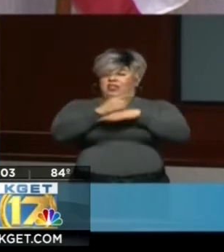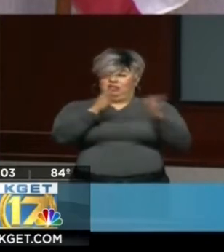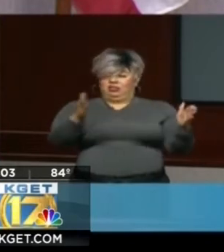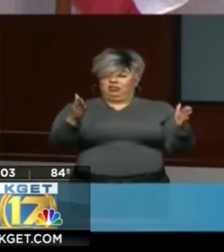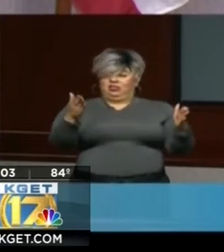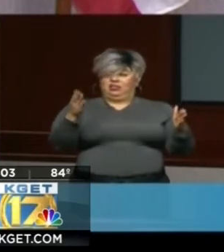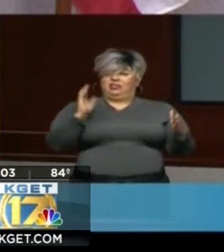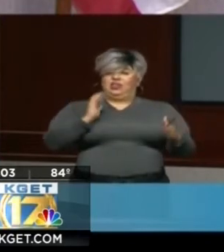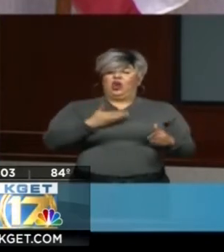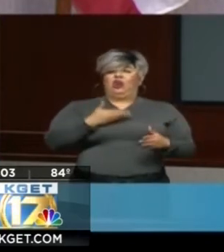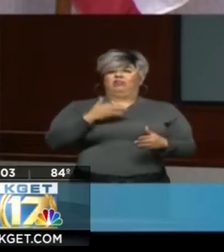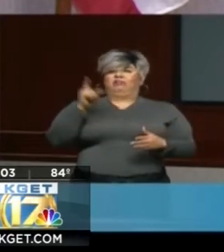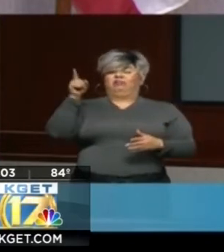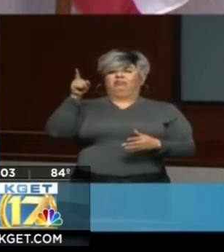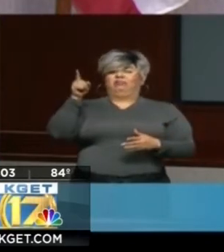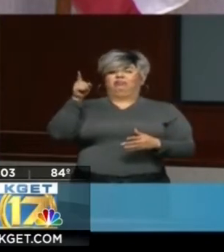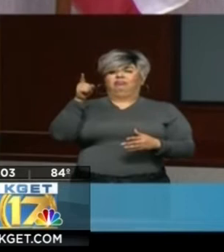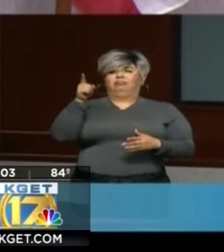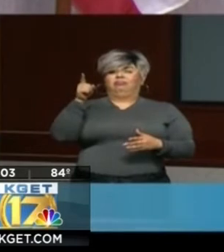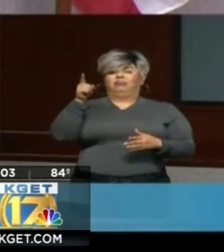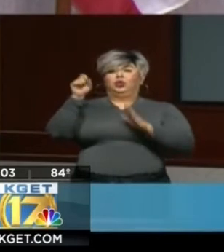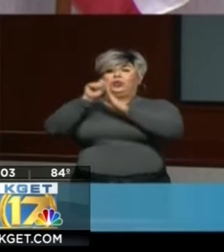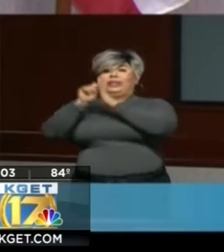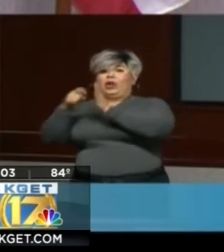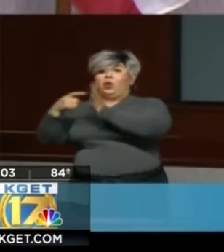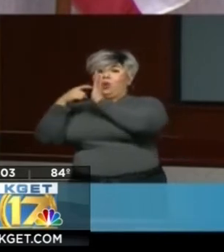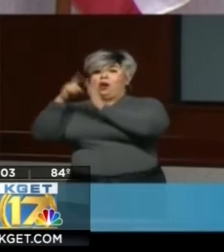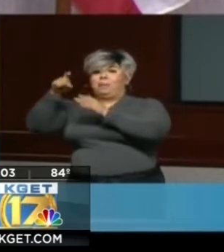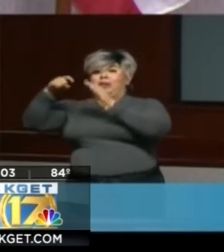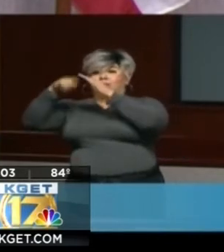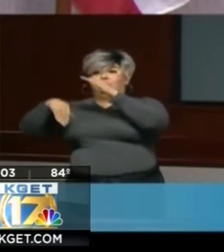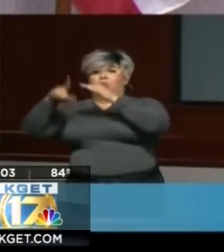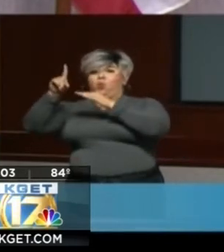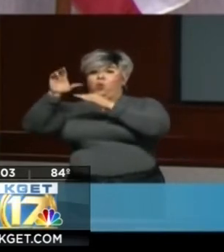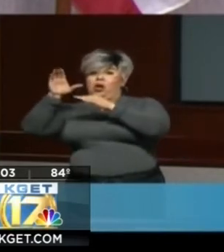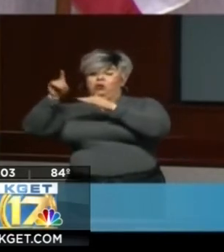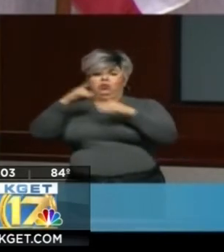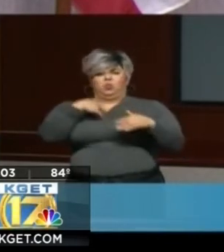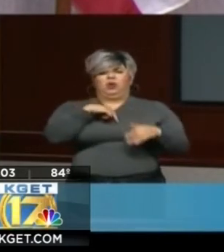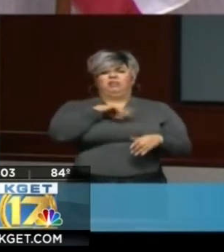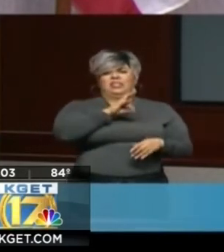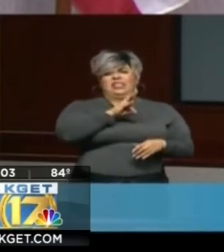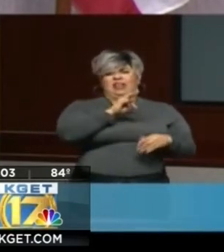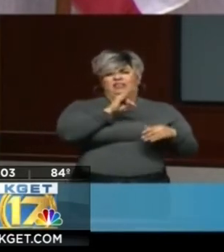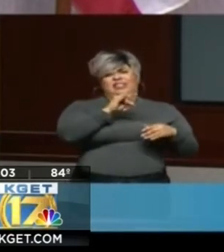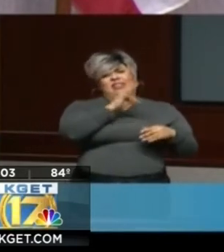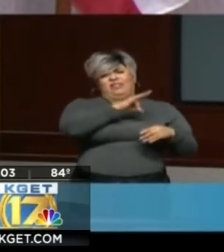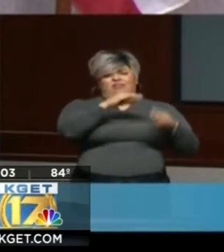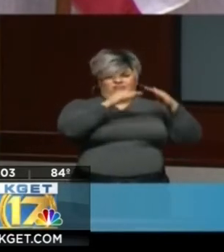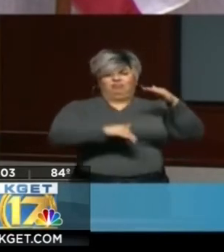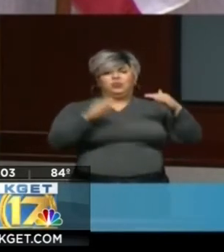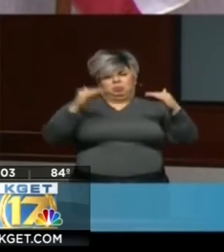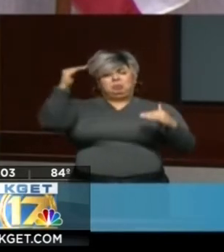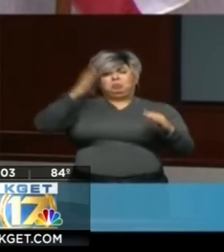THE CASE RATE PER 100,000 PEOPLE OVER A 14-DAY PERIOD IN KERN COUNTY IS 77.7.